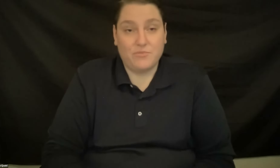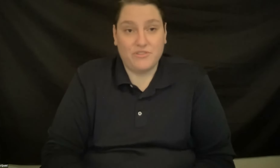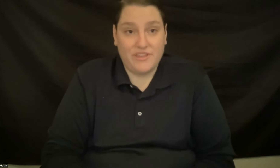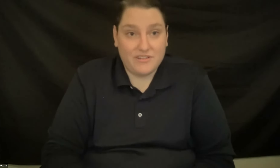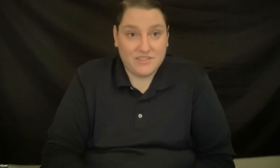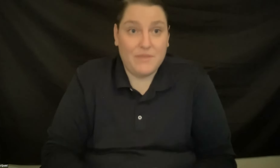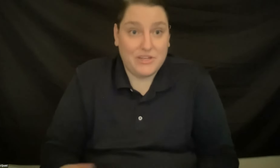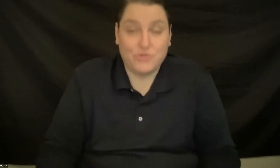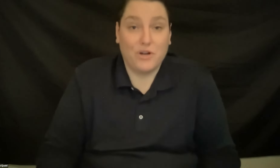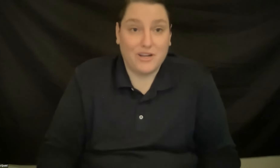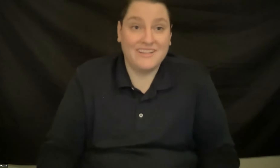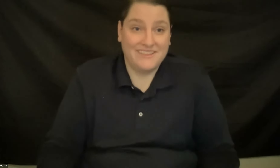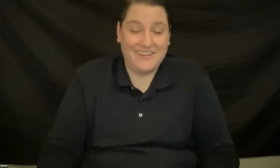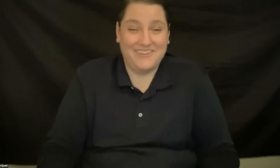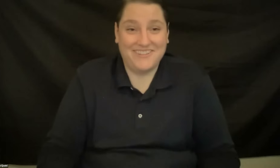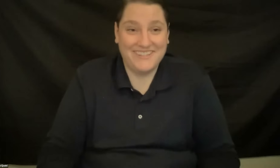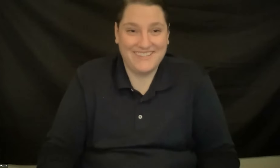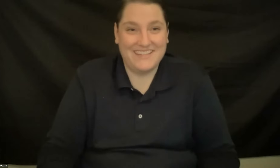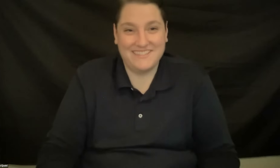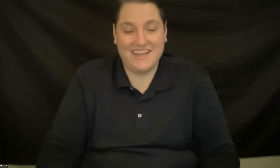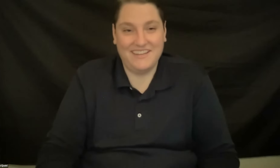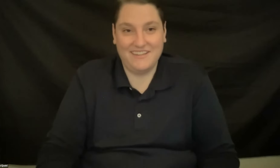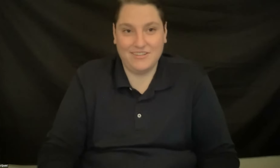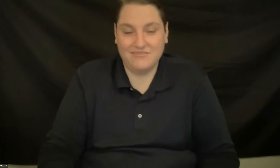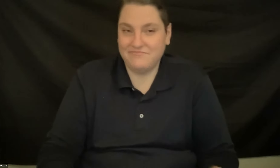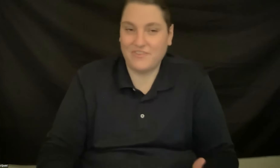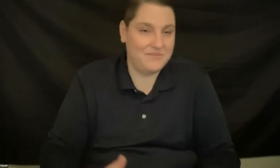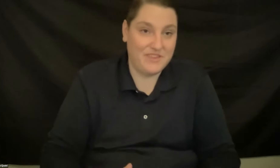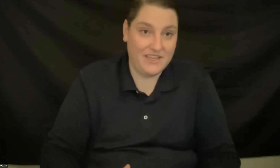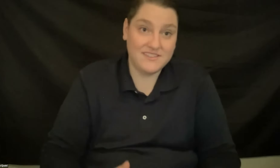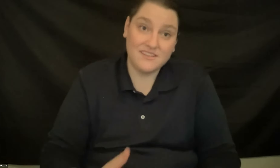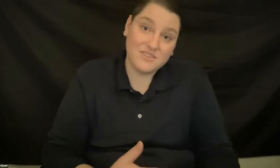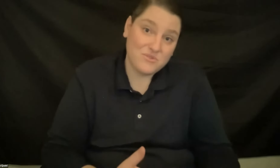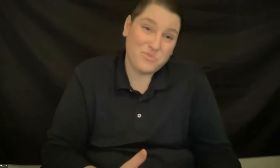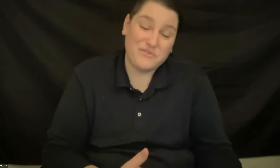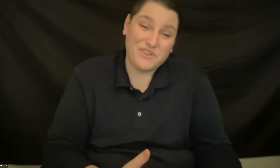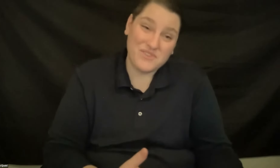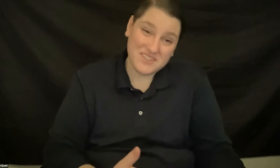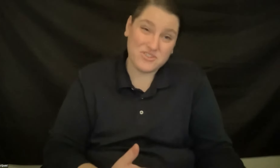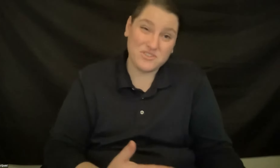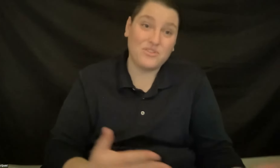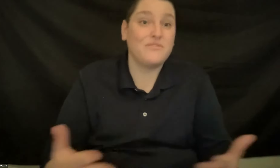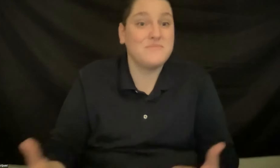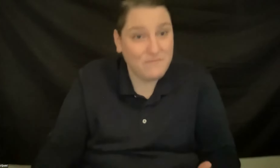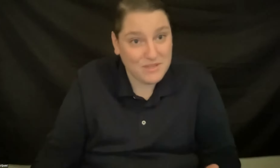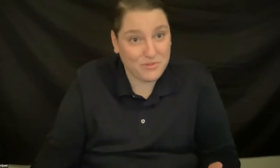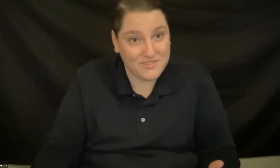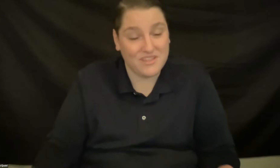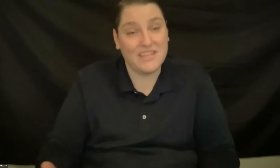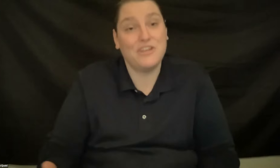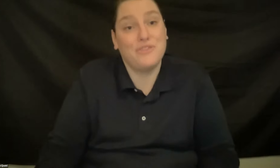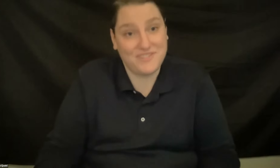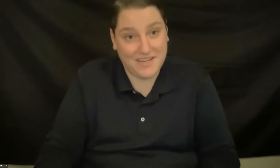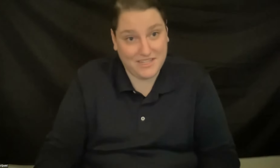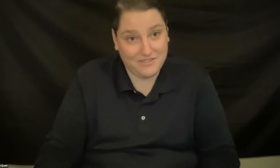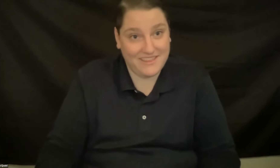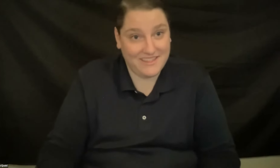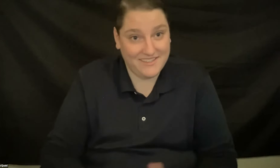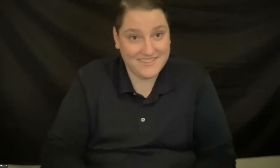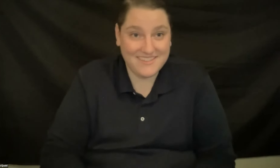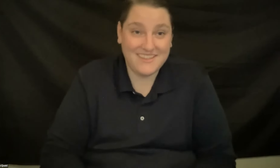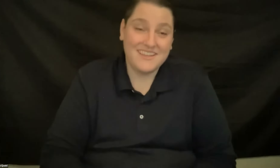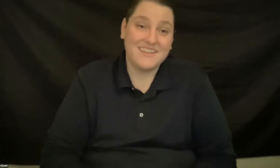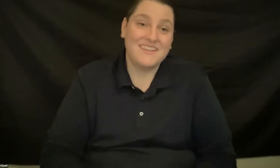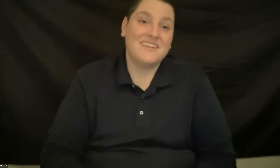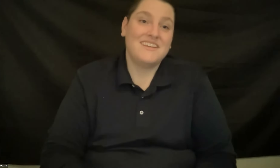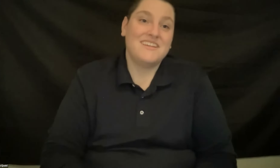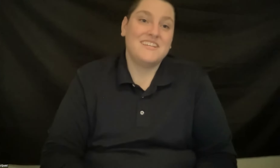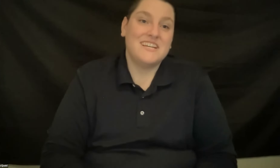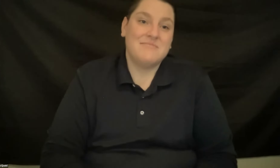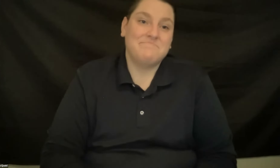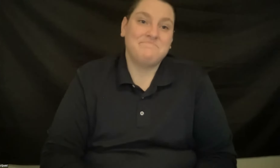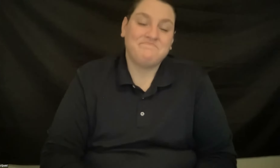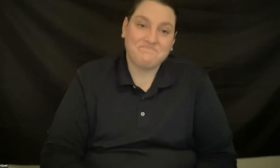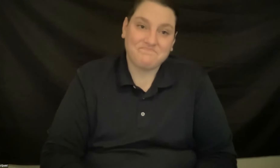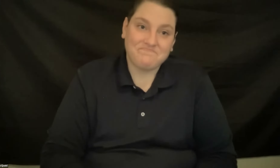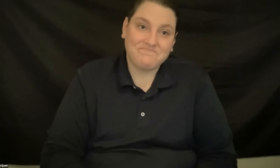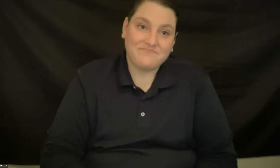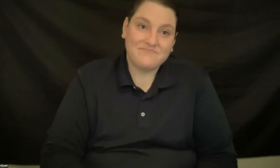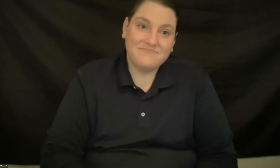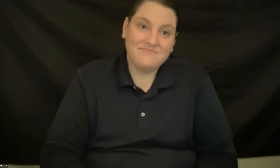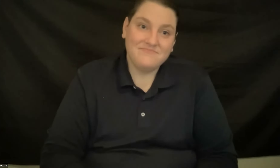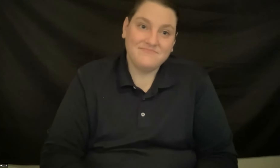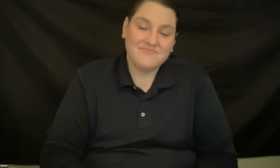But it's also important not to rely just on that. Physicians should also be making sure to call the interpreter first. And should the interpreter take a long time to get there, perhaps fall back on knowing those signed questions.